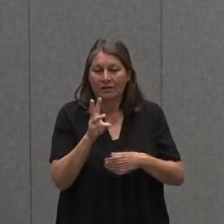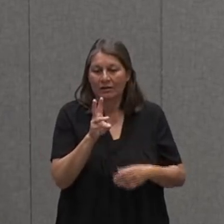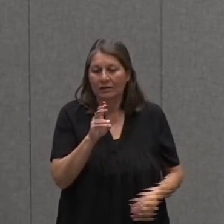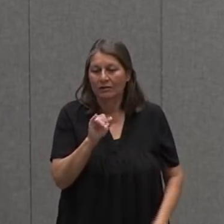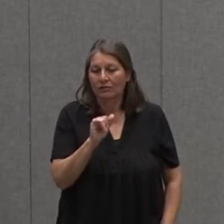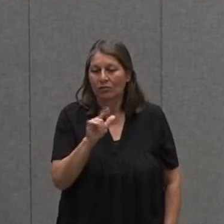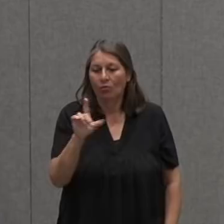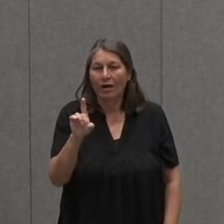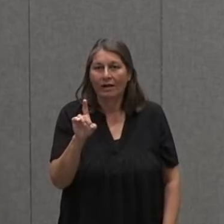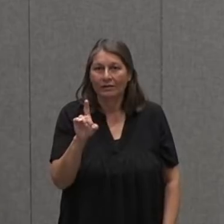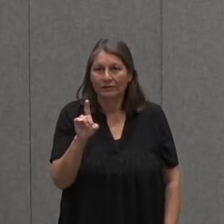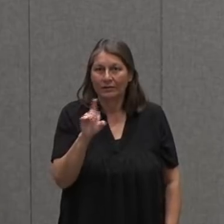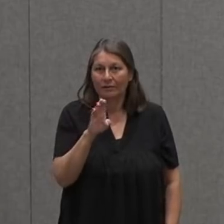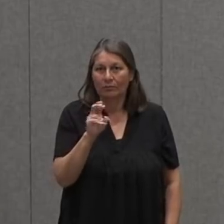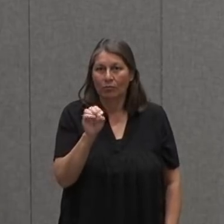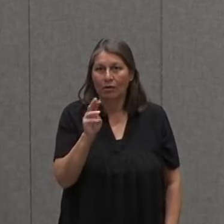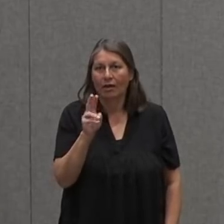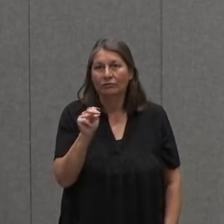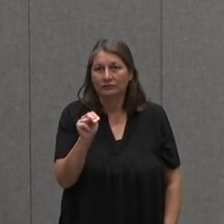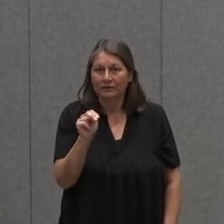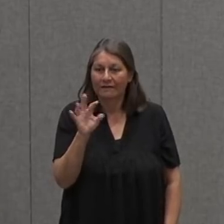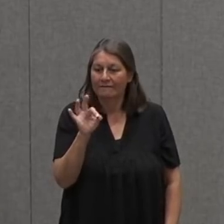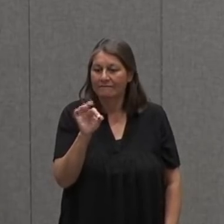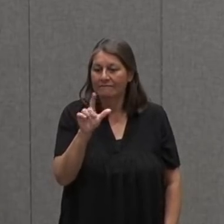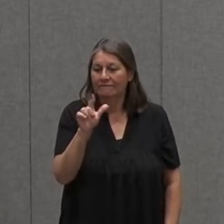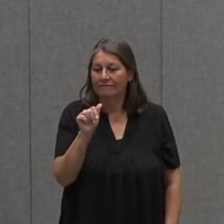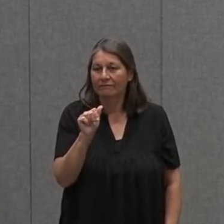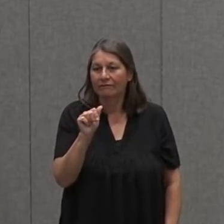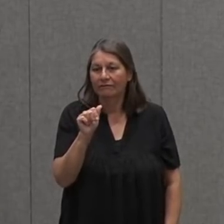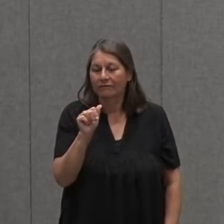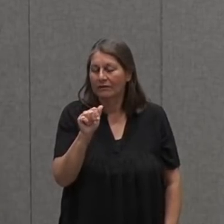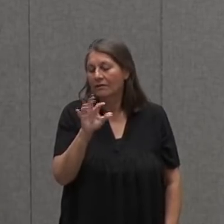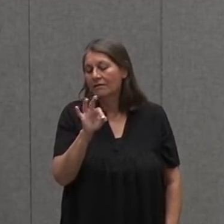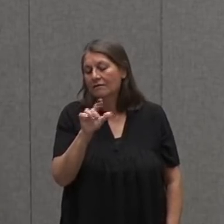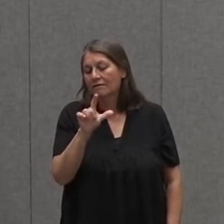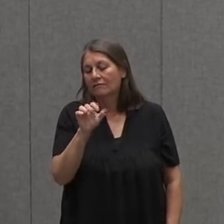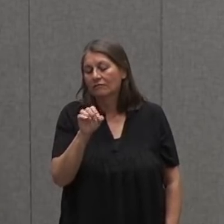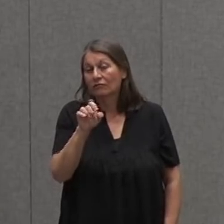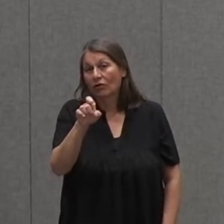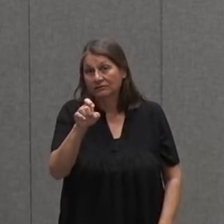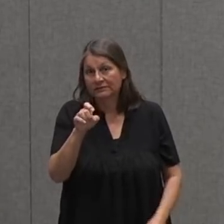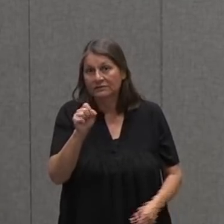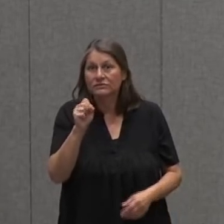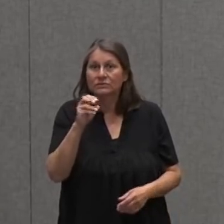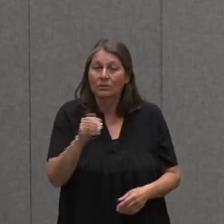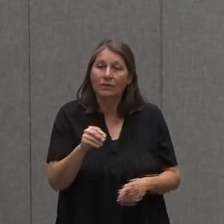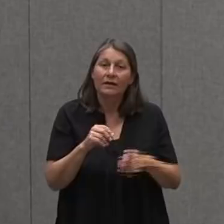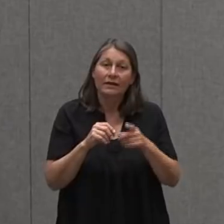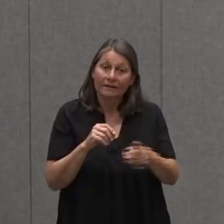"name of moss pink." So that was something that we did and found some information.